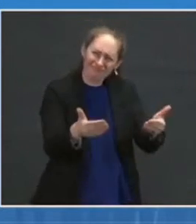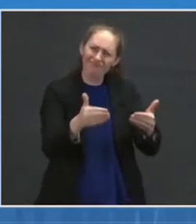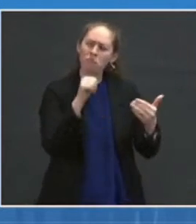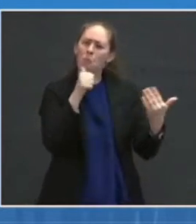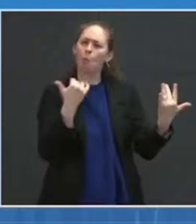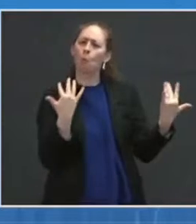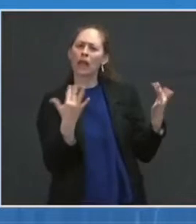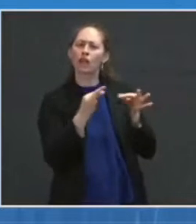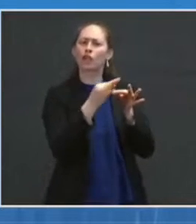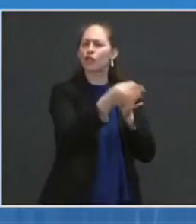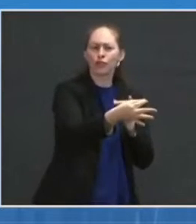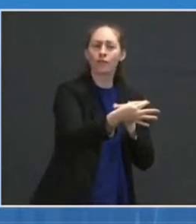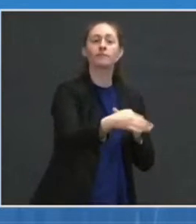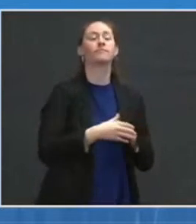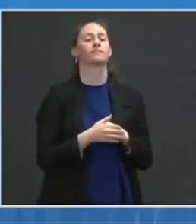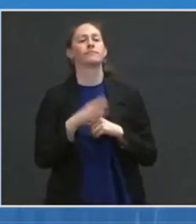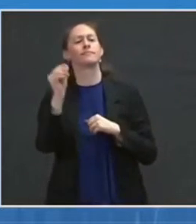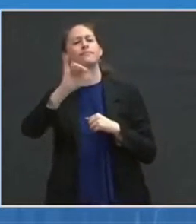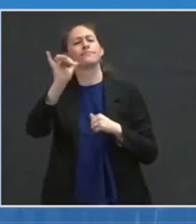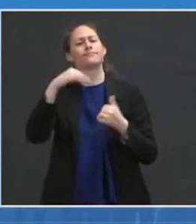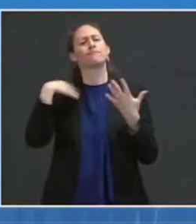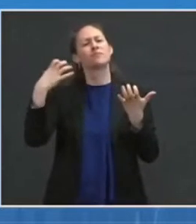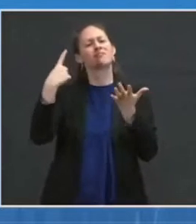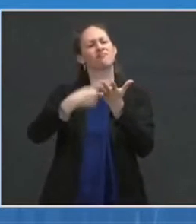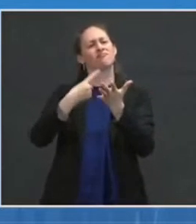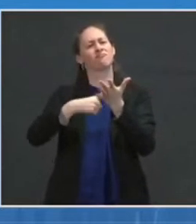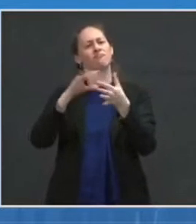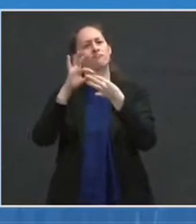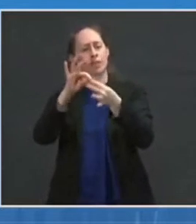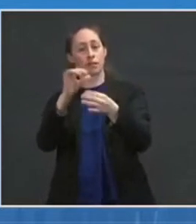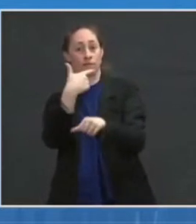WHERE WELL FITTING MASKS, SOCIAL DISTANCE, AVOID TRAVEL AND CROWDS, PRACTICE GOOD HAND HYGIENE AND GET VACCINATED WHEN THE VACCINE IS AVAILABLE TO YOU.